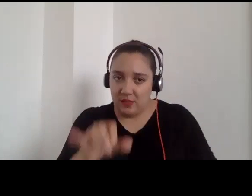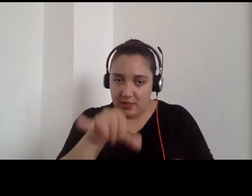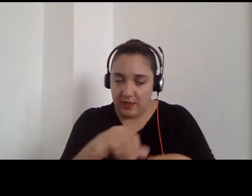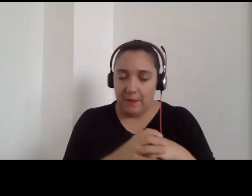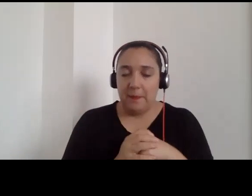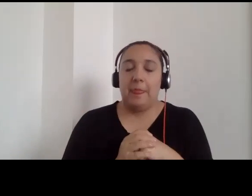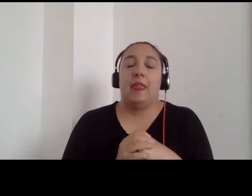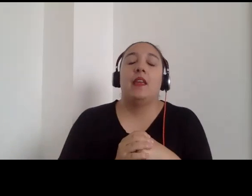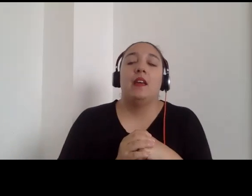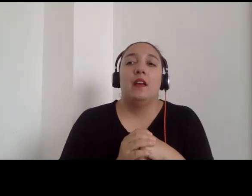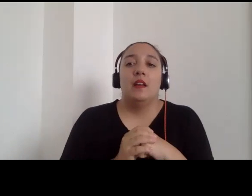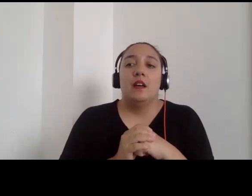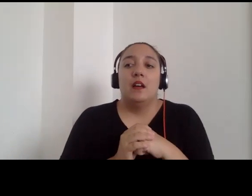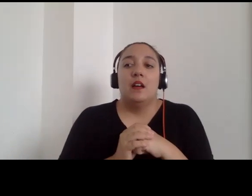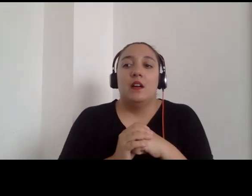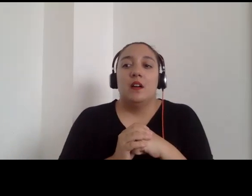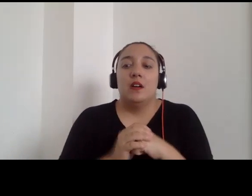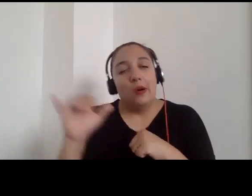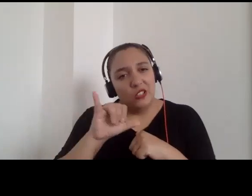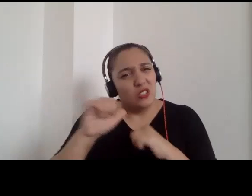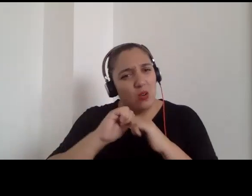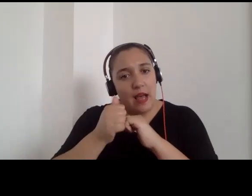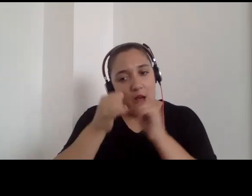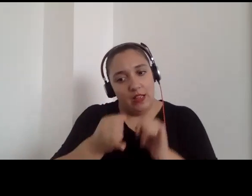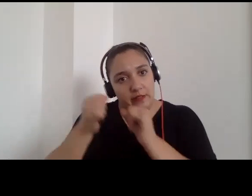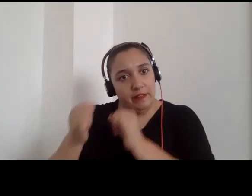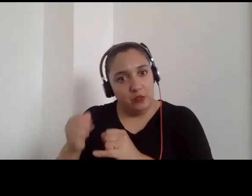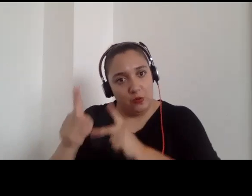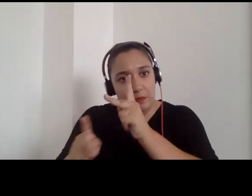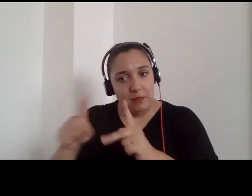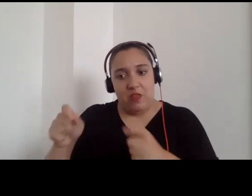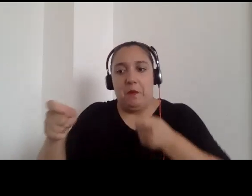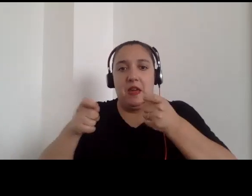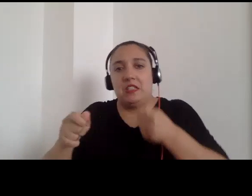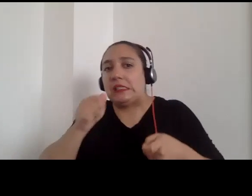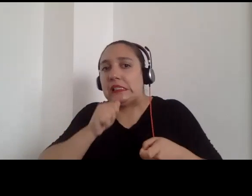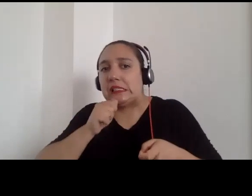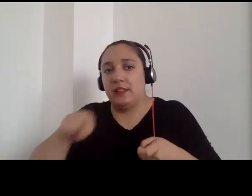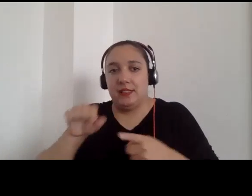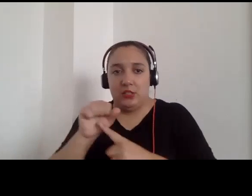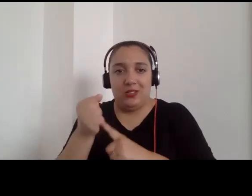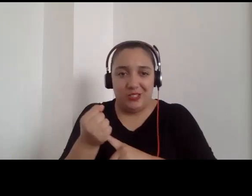And then, yeah, just how individual people are managing. So that's where our conversation is going today.